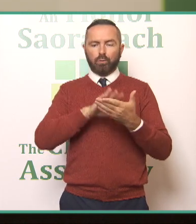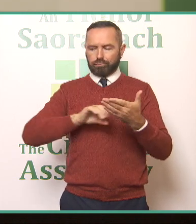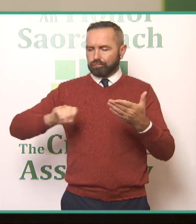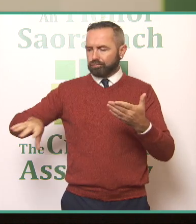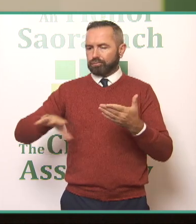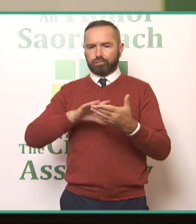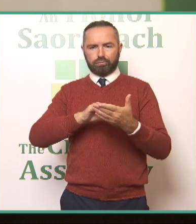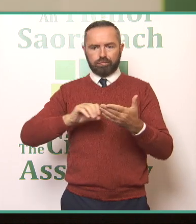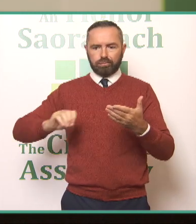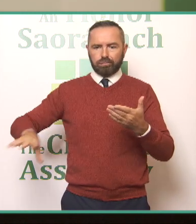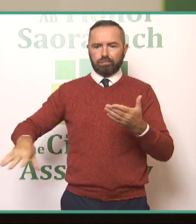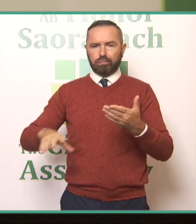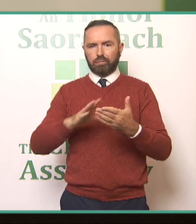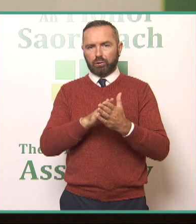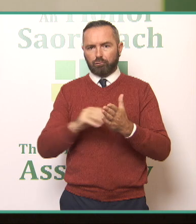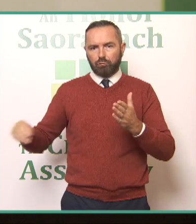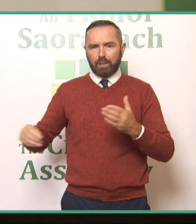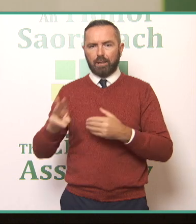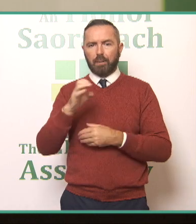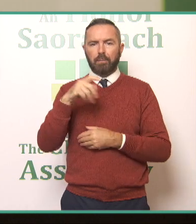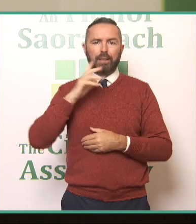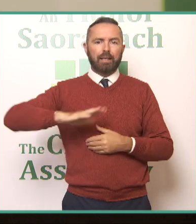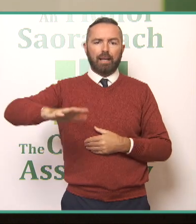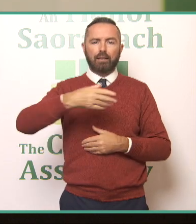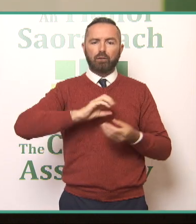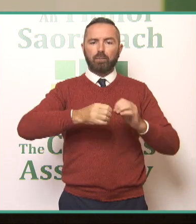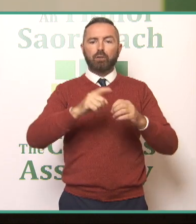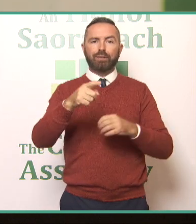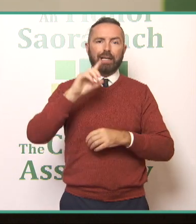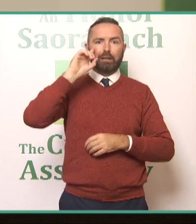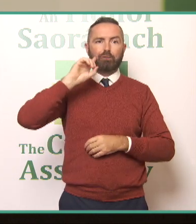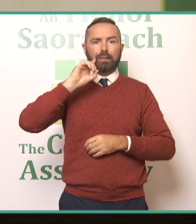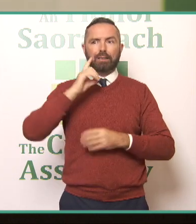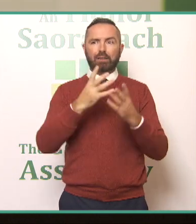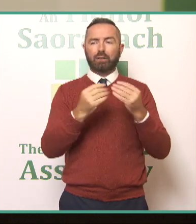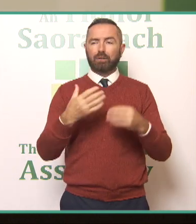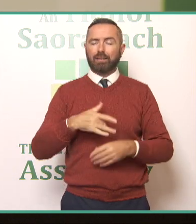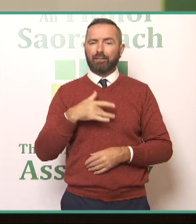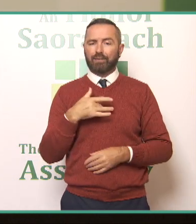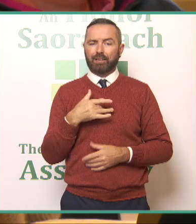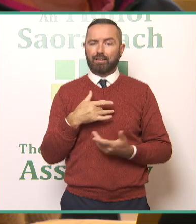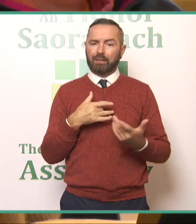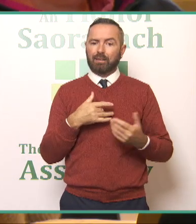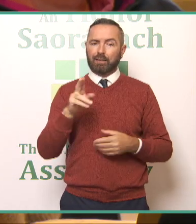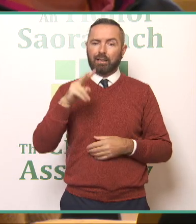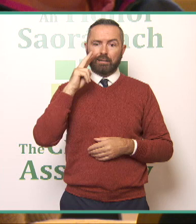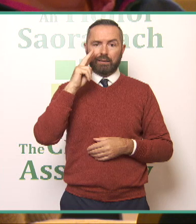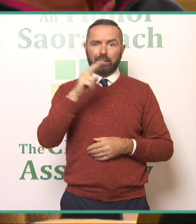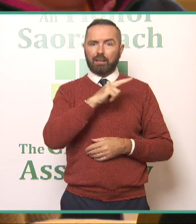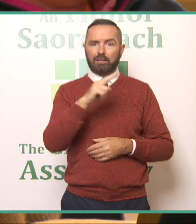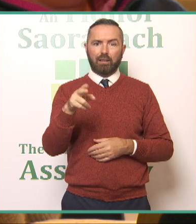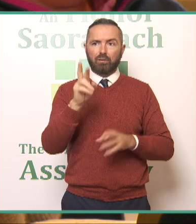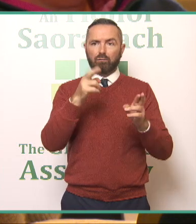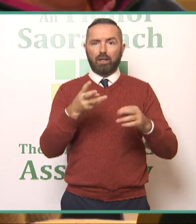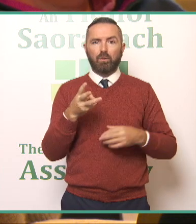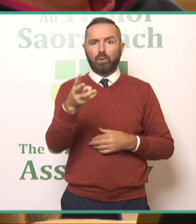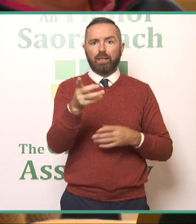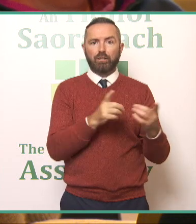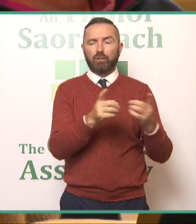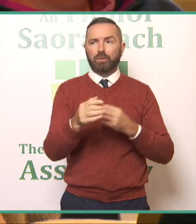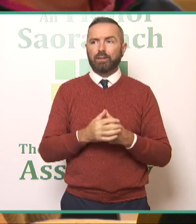to produce you know that Green Solution is I think you can see it's it's not the right solution um